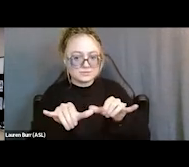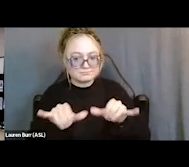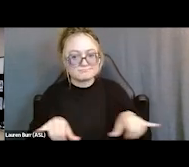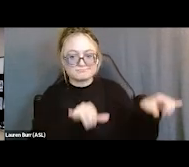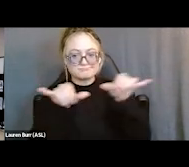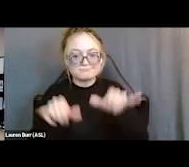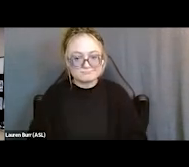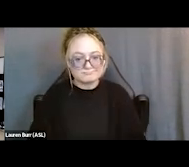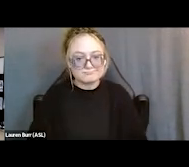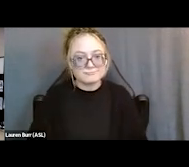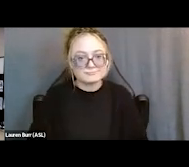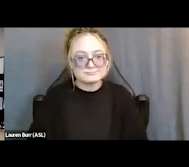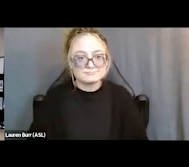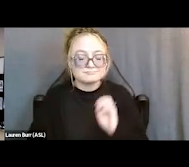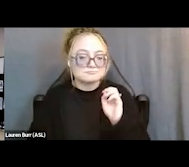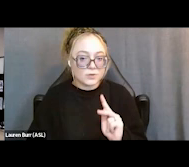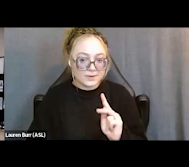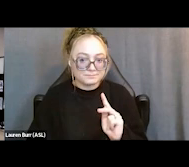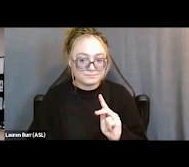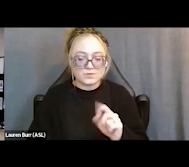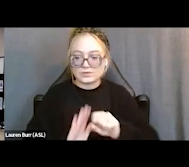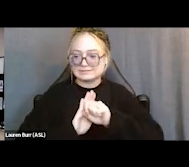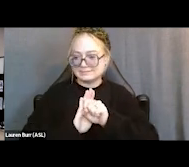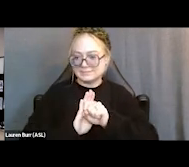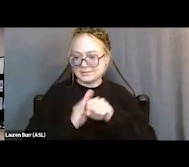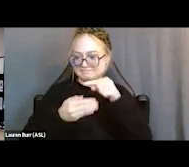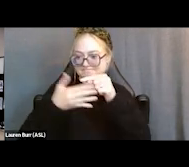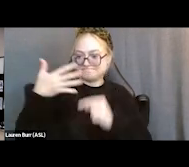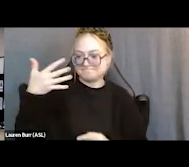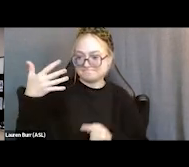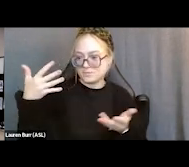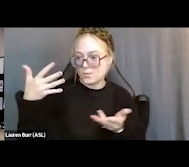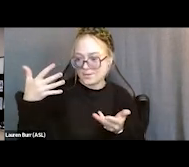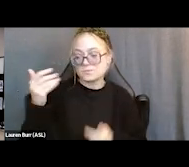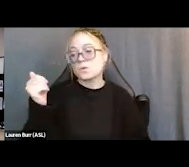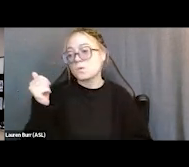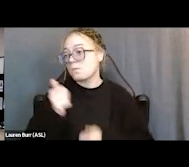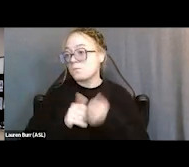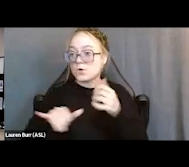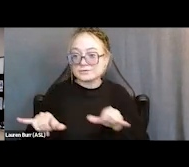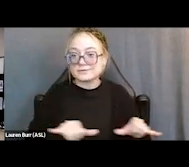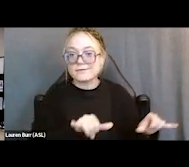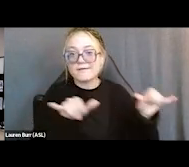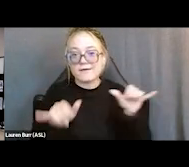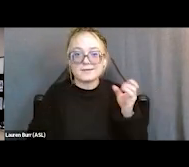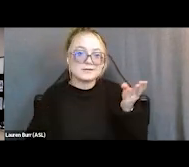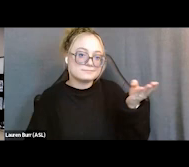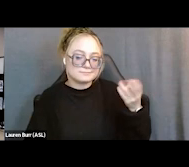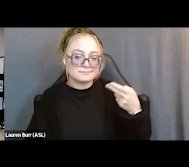Okay, so what are the symptoms? So probably the most commonly known one, right, is hallucinations.